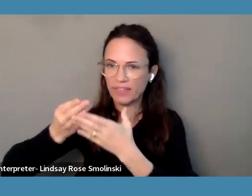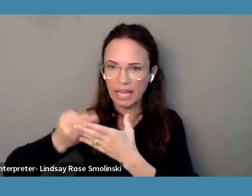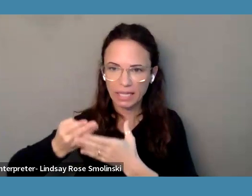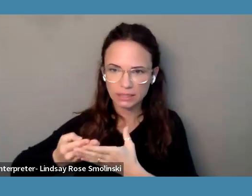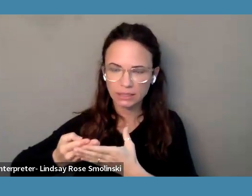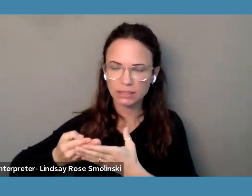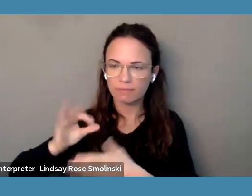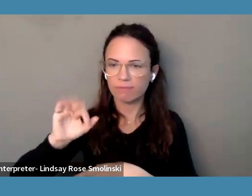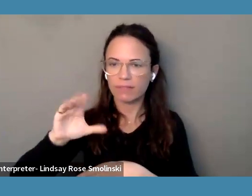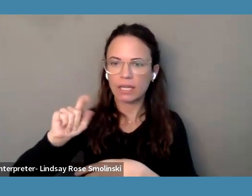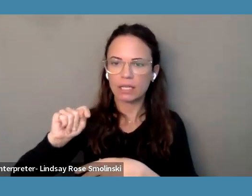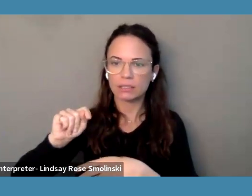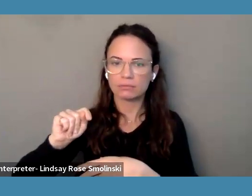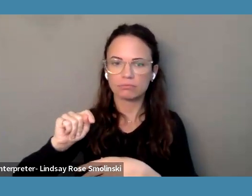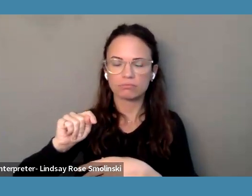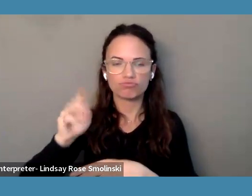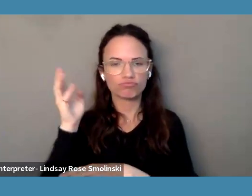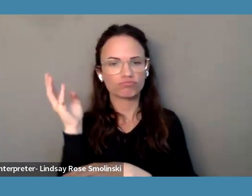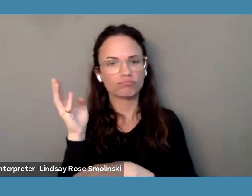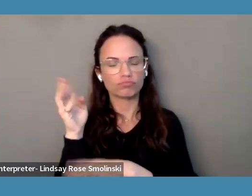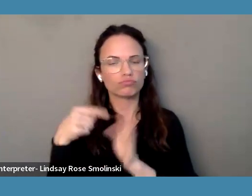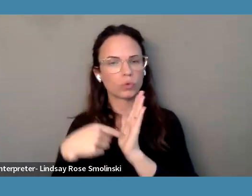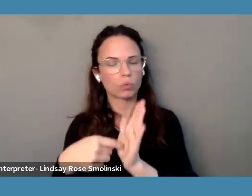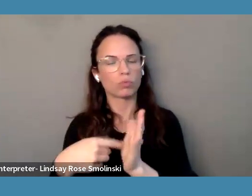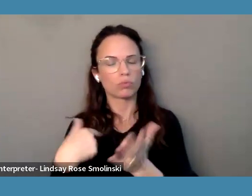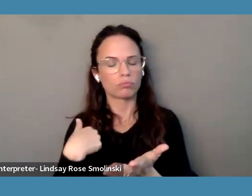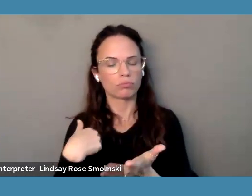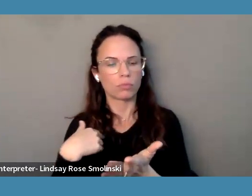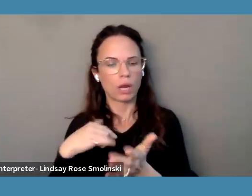before the hearing officer and how you want them to decide.